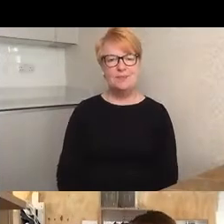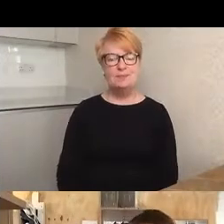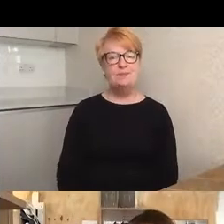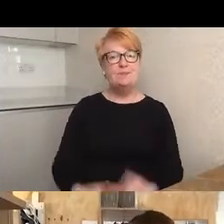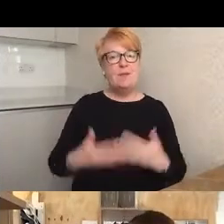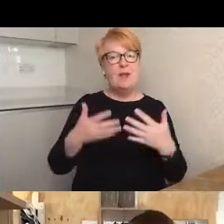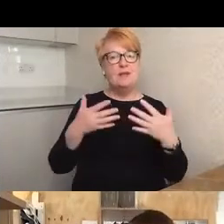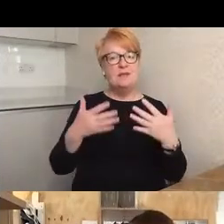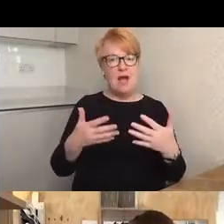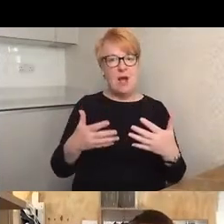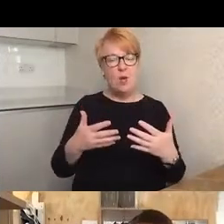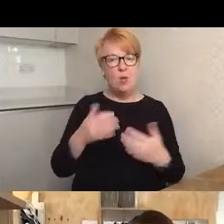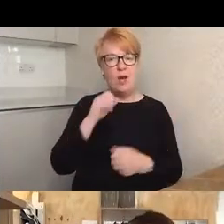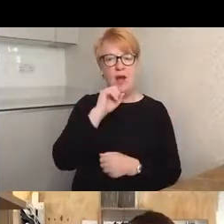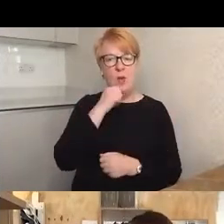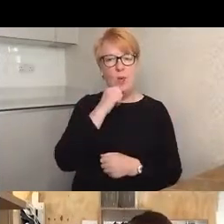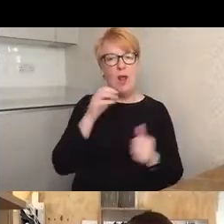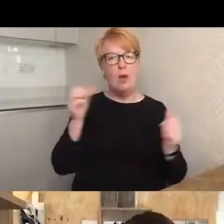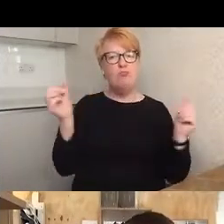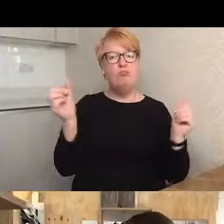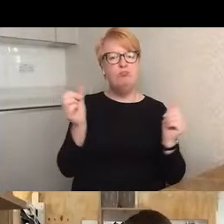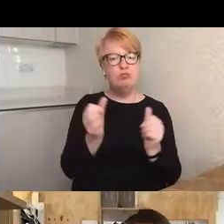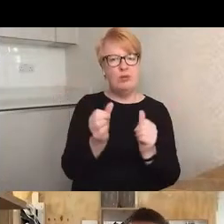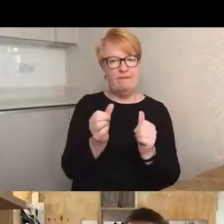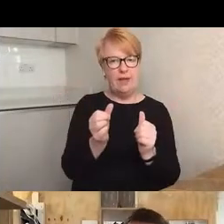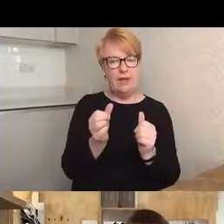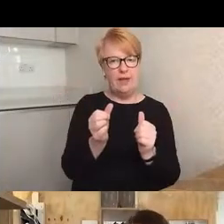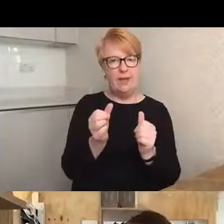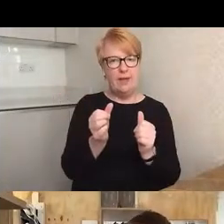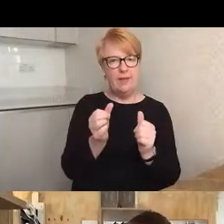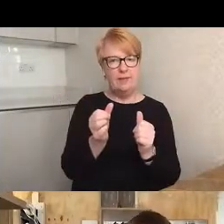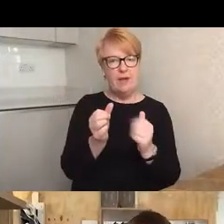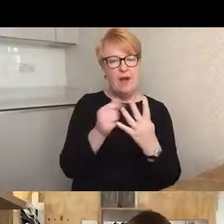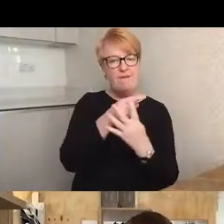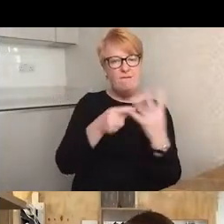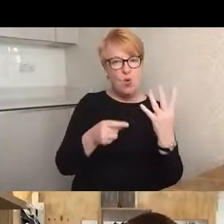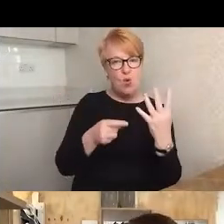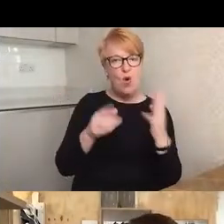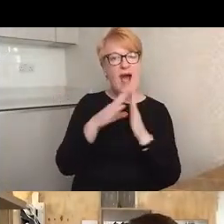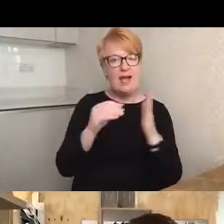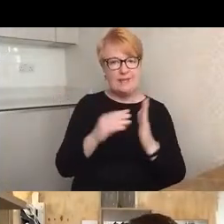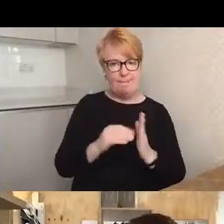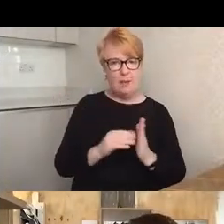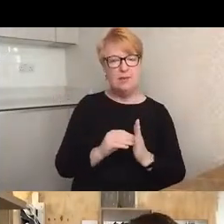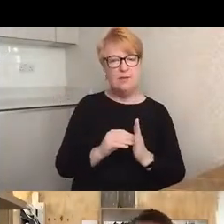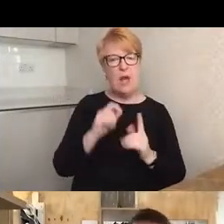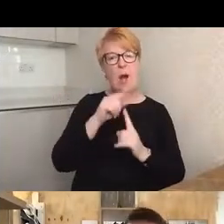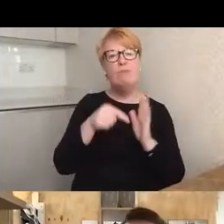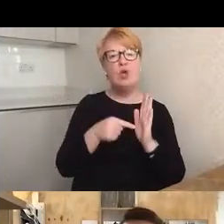going to look very briefly at four examples of projects that kind of illustrate this.